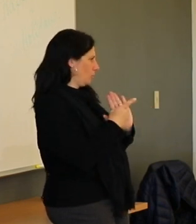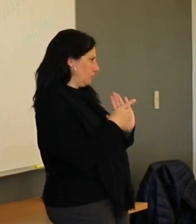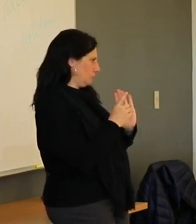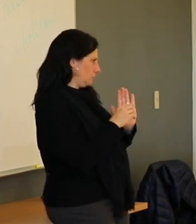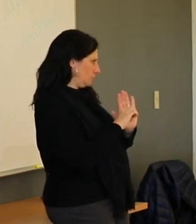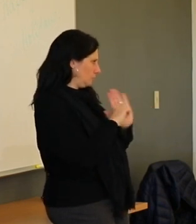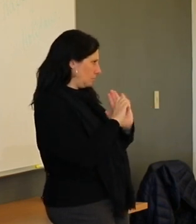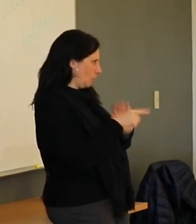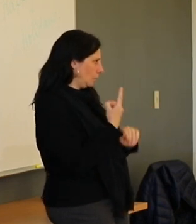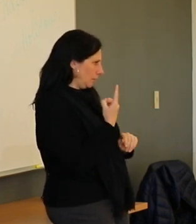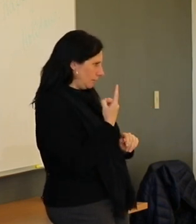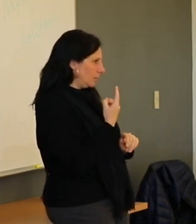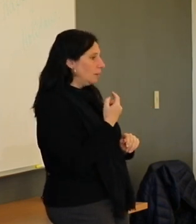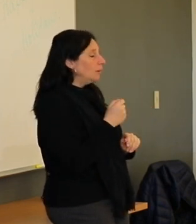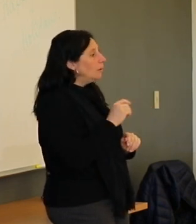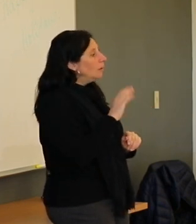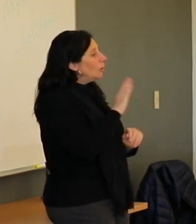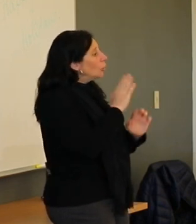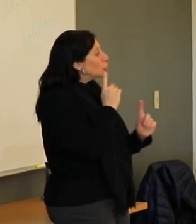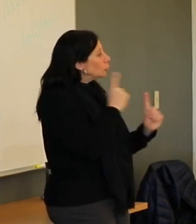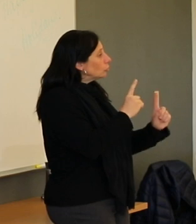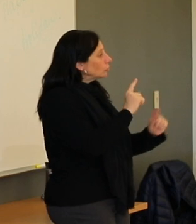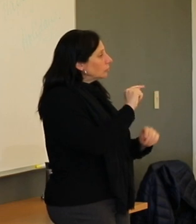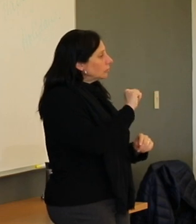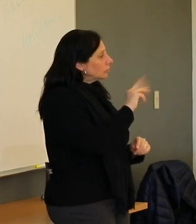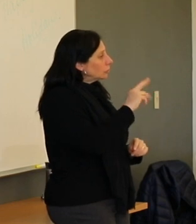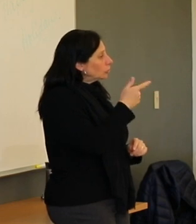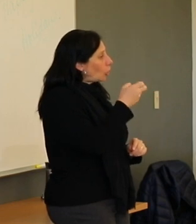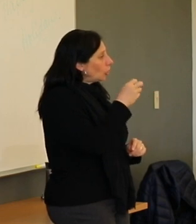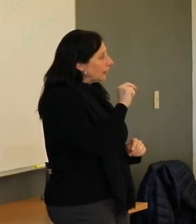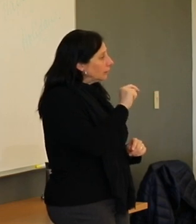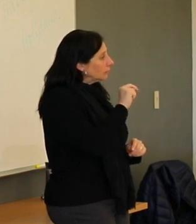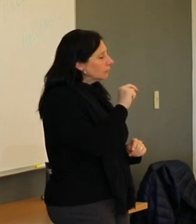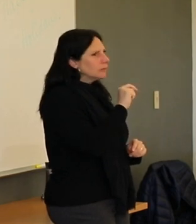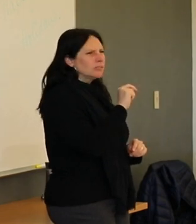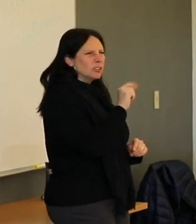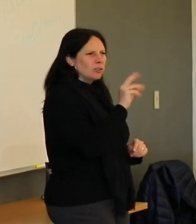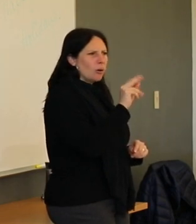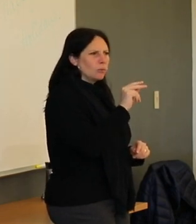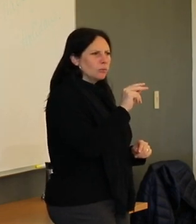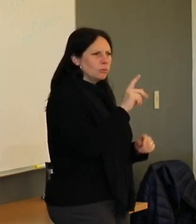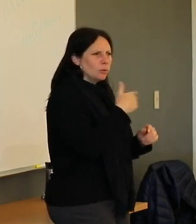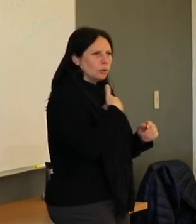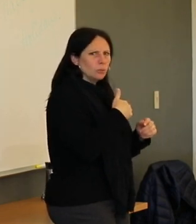You'll enter your target or kind of what, you know, your your baseline, I don't know. Do we use target language?